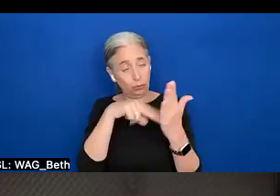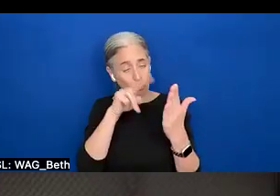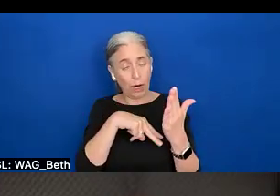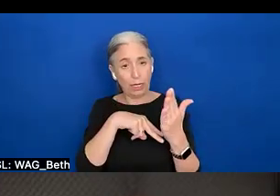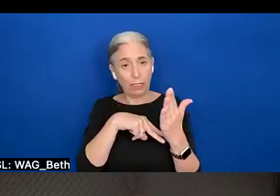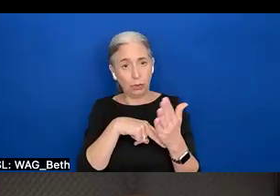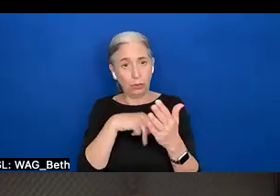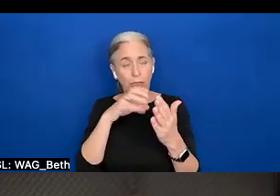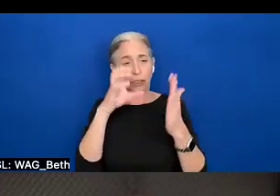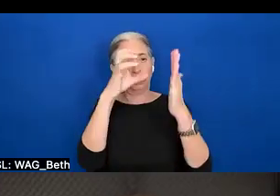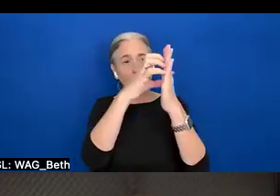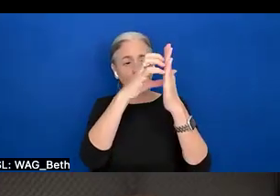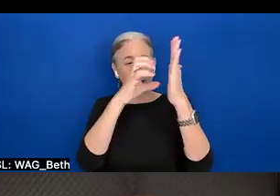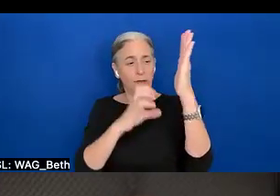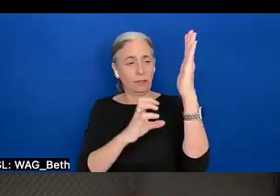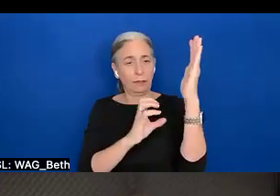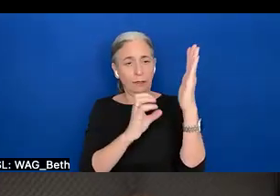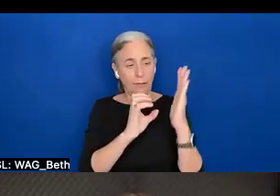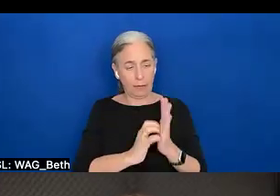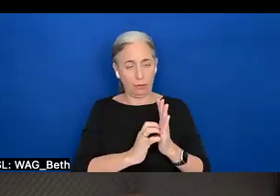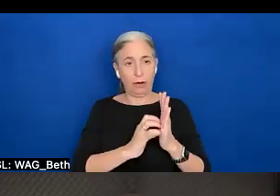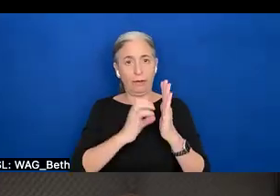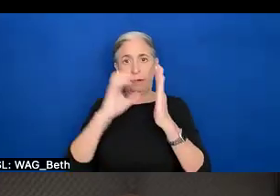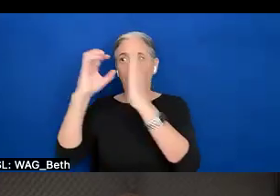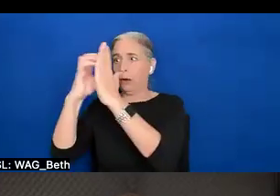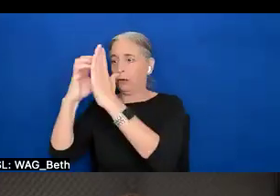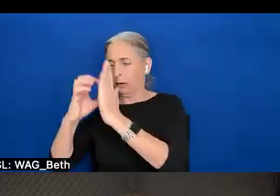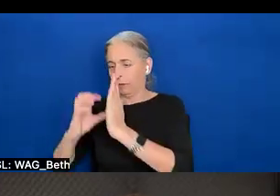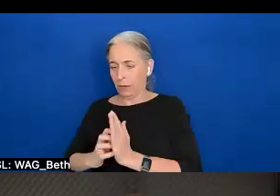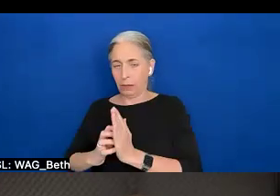and use paragraph to move around the page and select